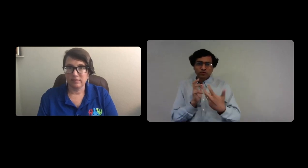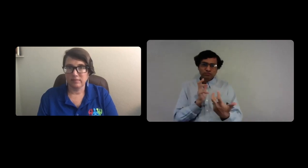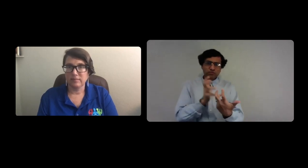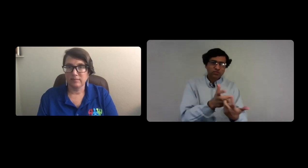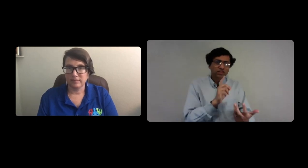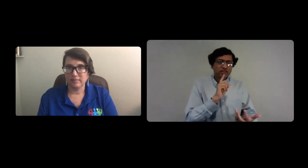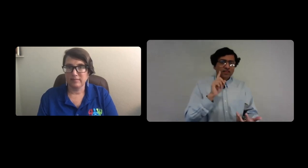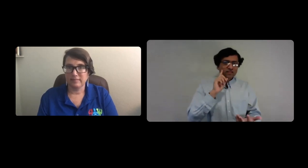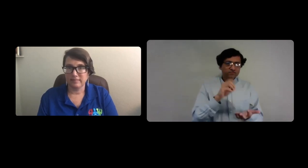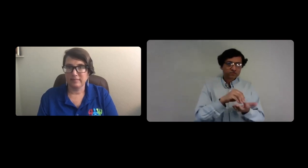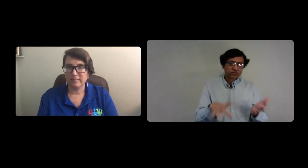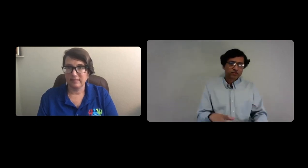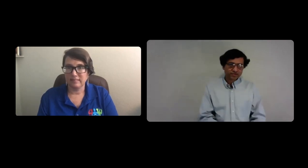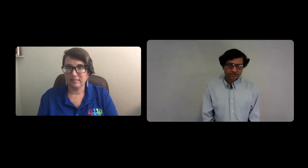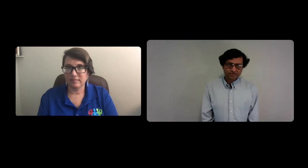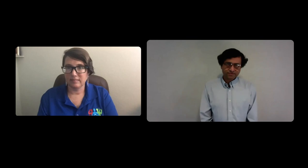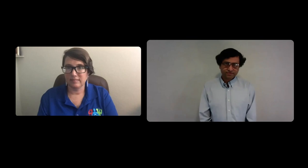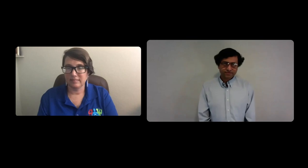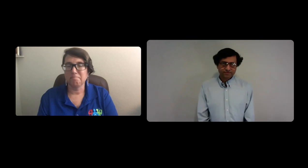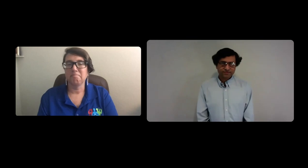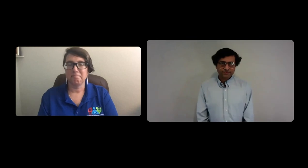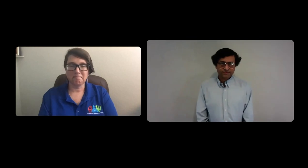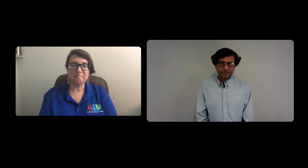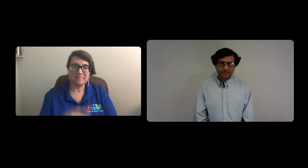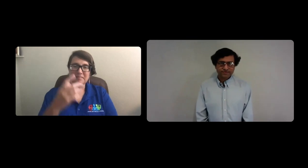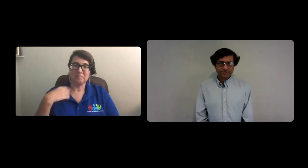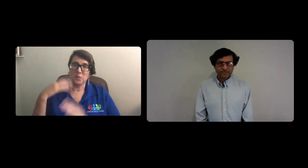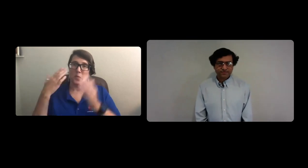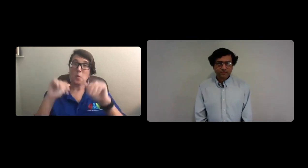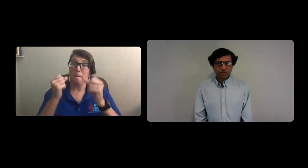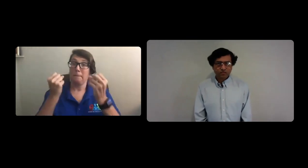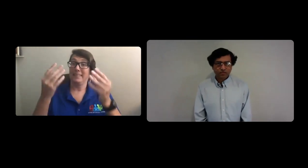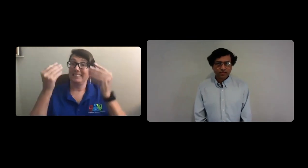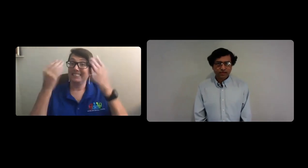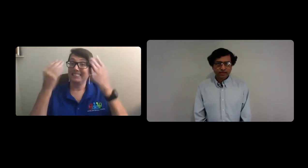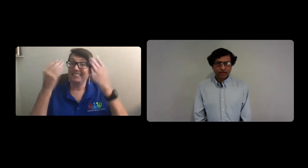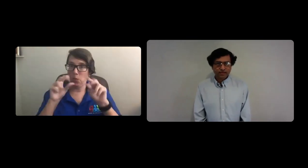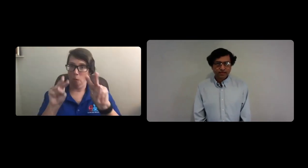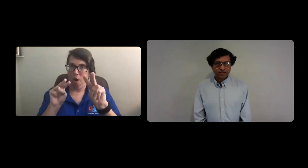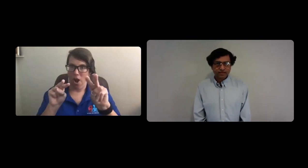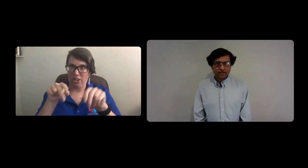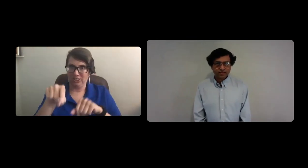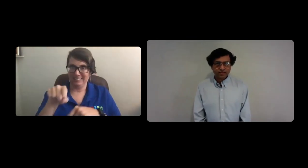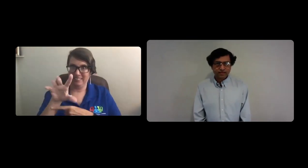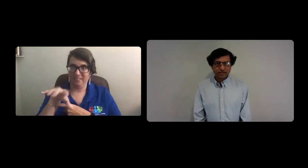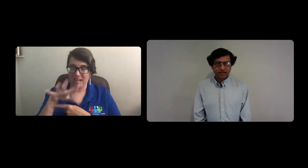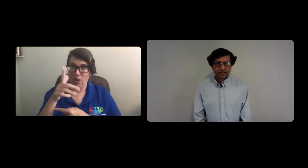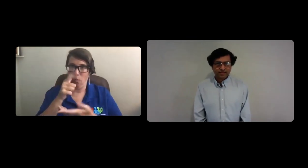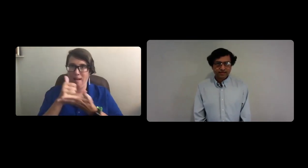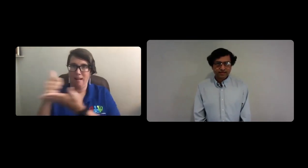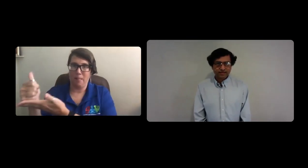show things by example and that they would look at technologies as ways to tailor to particular students.